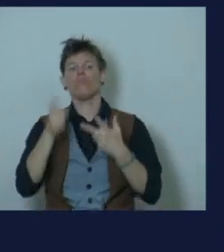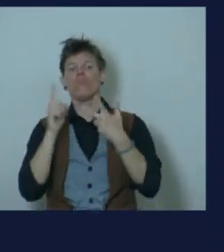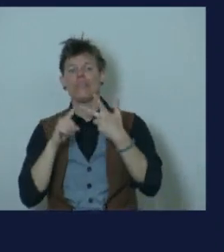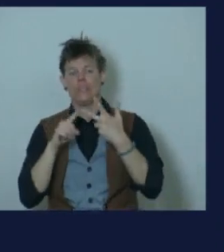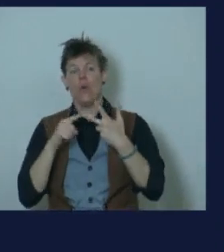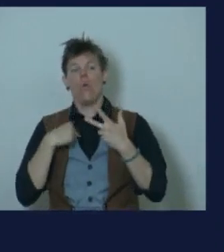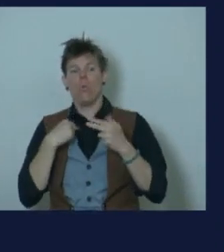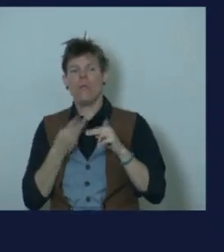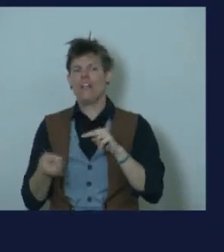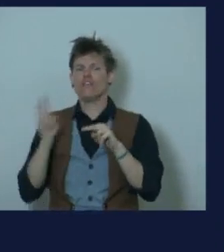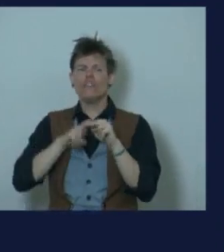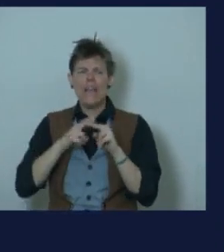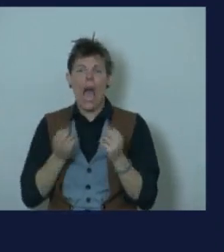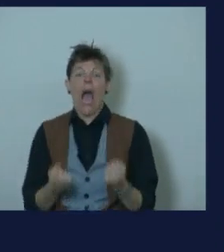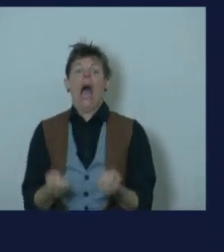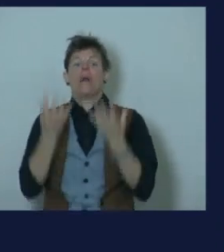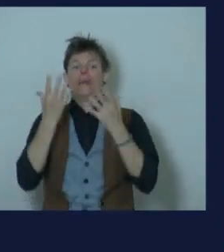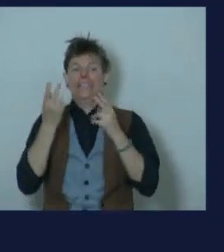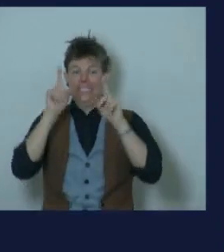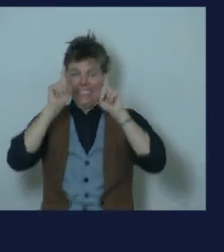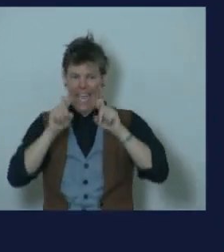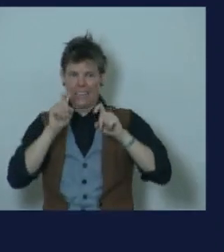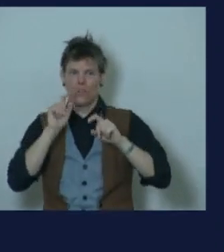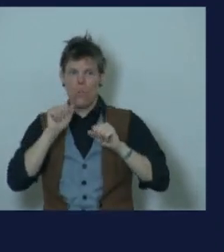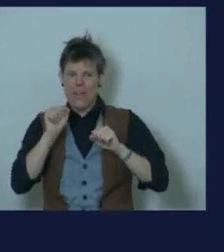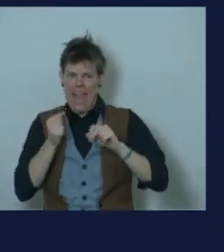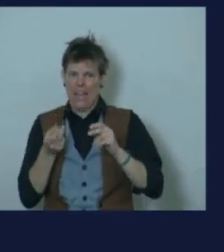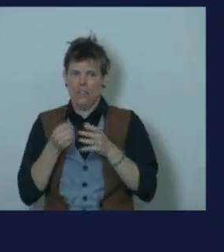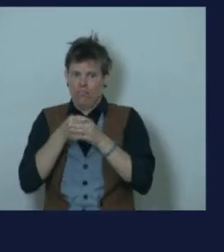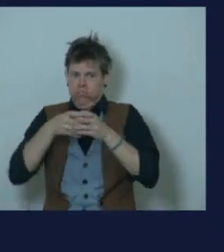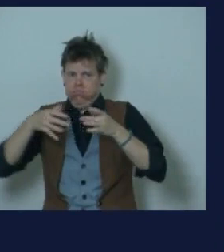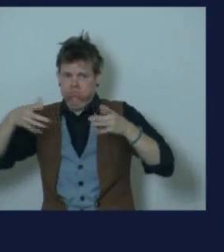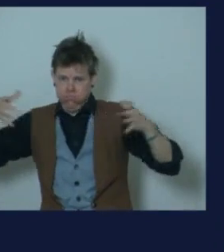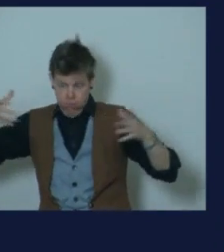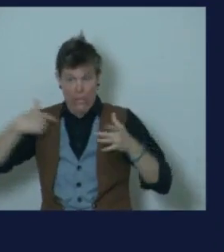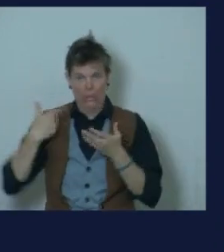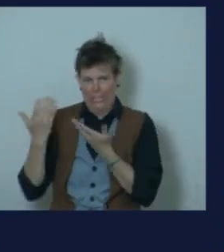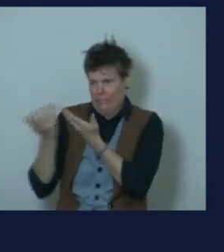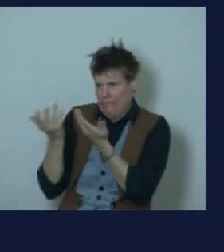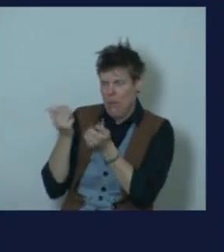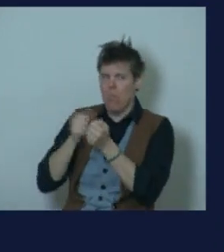WE MOVED INTO A MORE FOCUSED APPROACH. WE HAD TO INCREASE OUR CAPACITY.